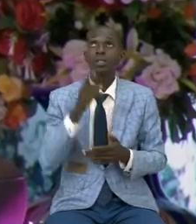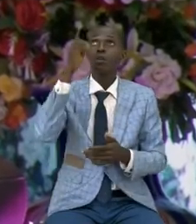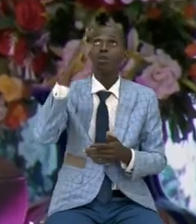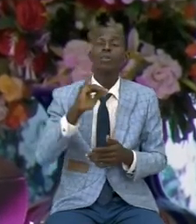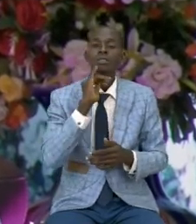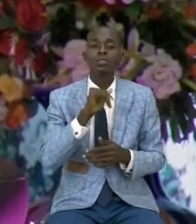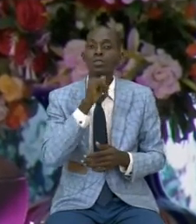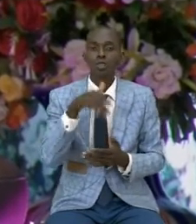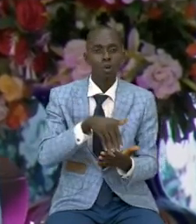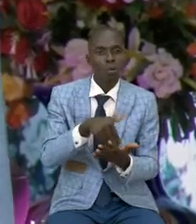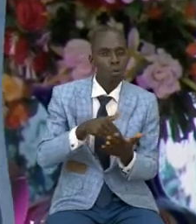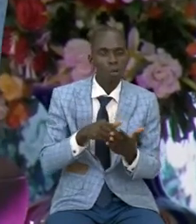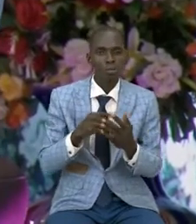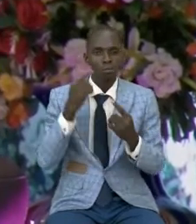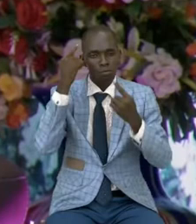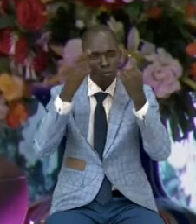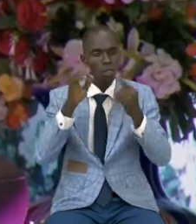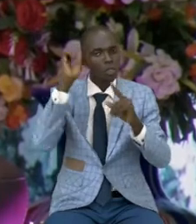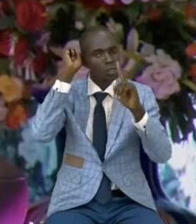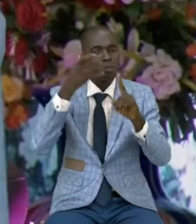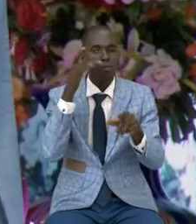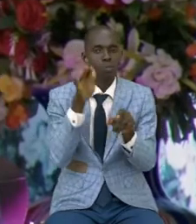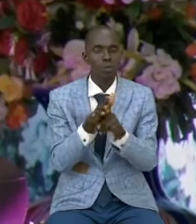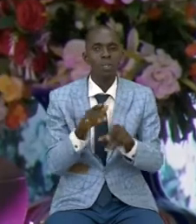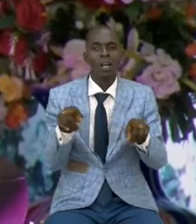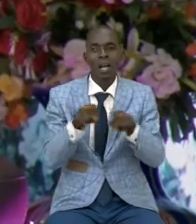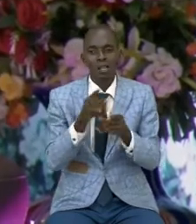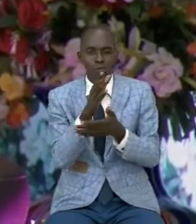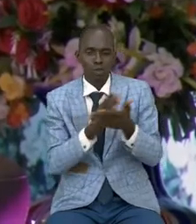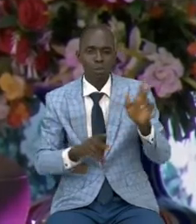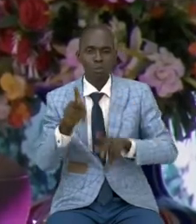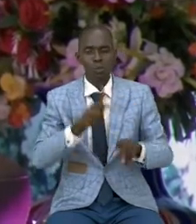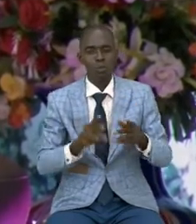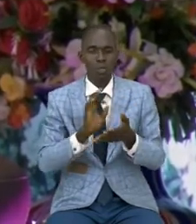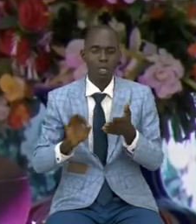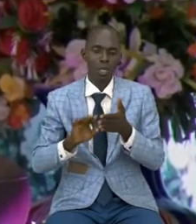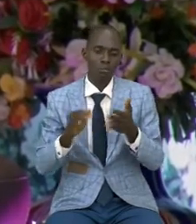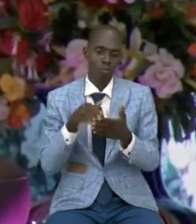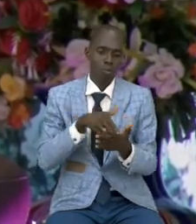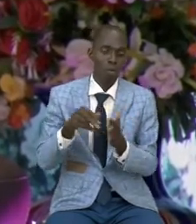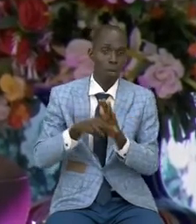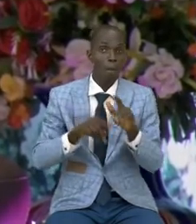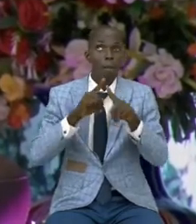concerning his promise as some men comes blackness but is long suffering those words